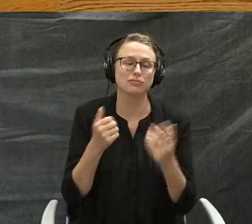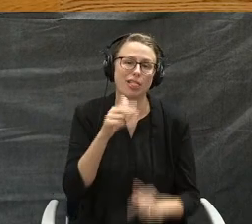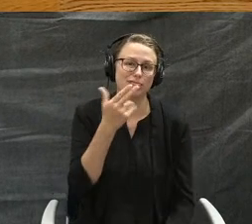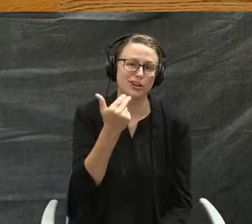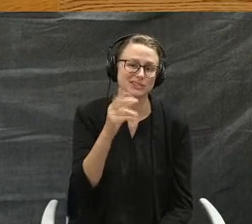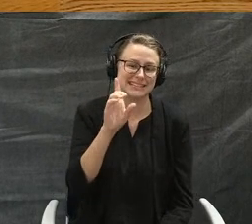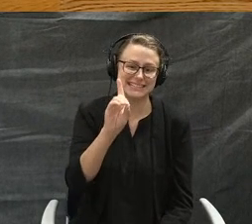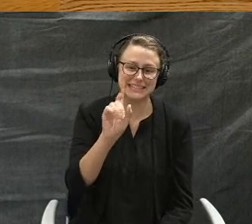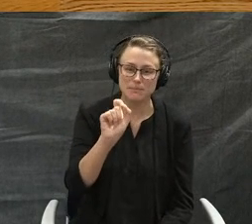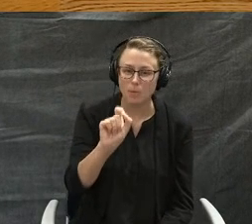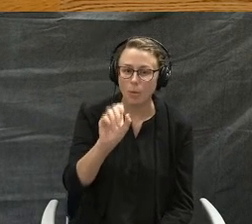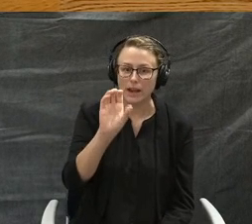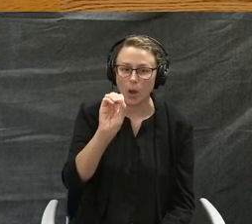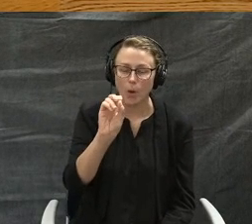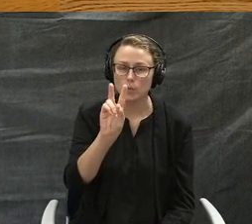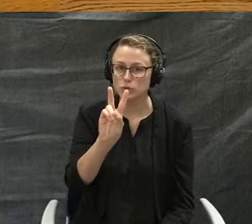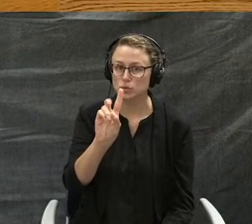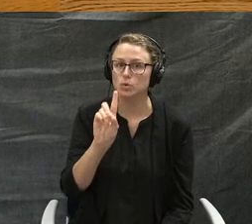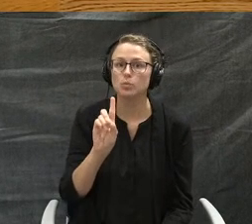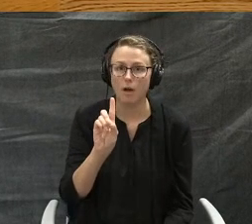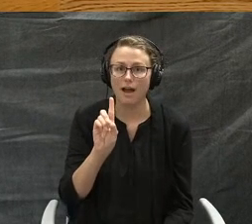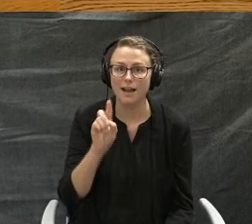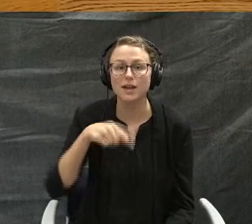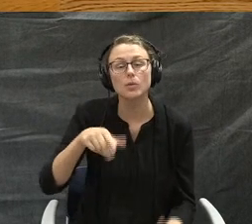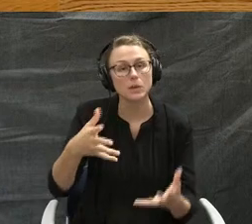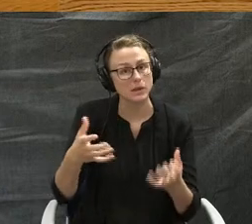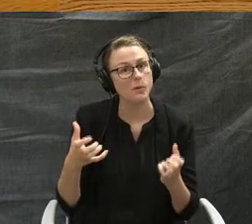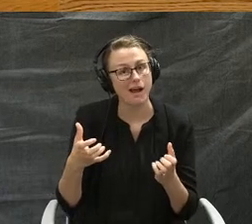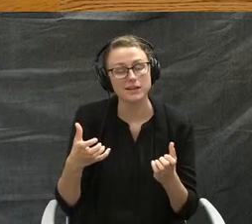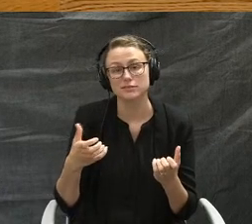13 D .021, we wanted to acknowledge that we're still